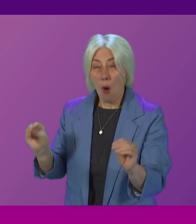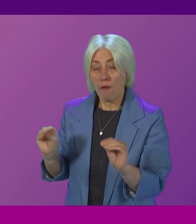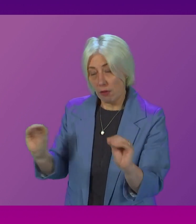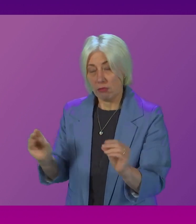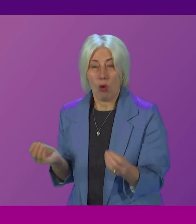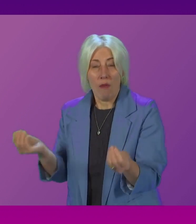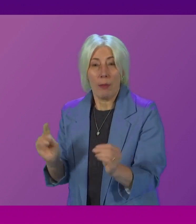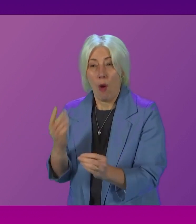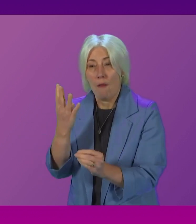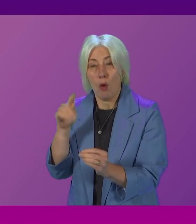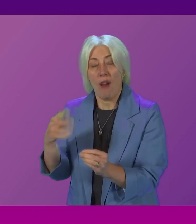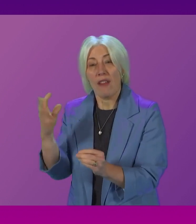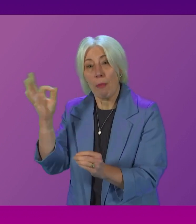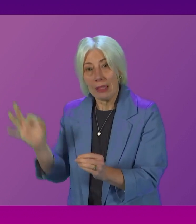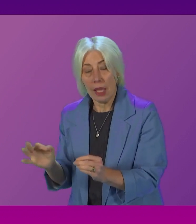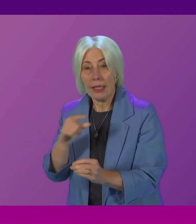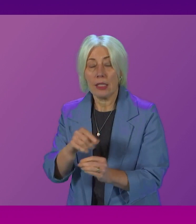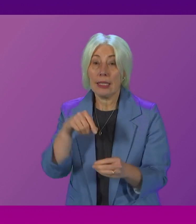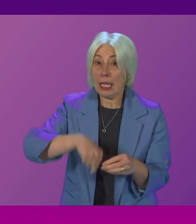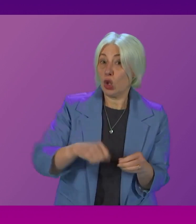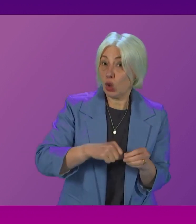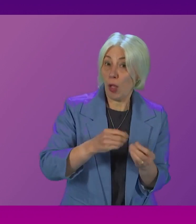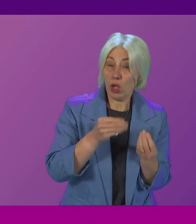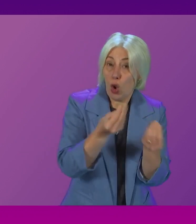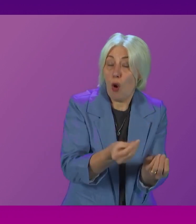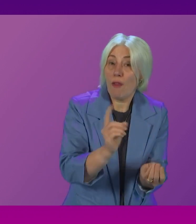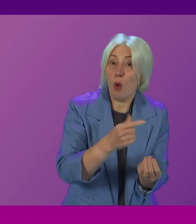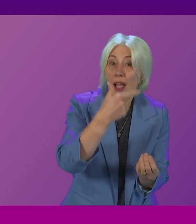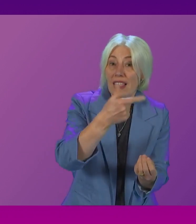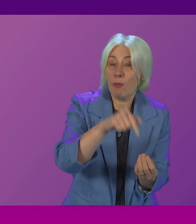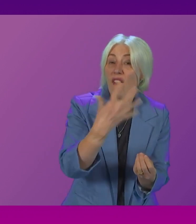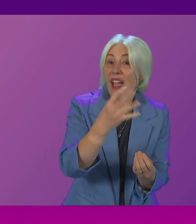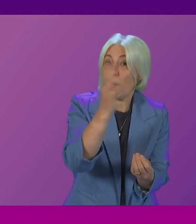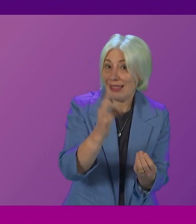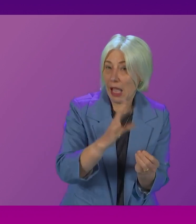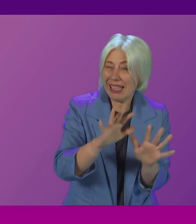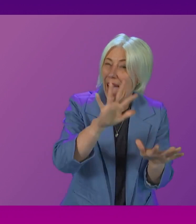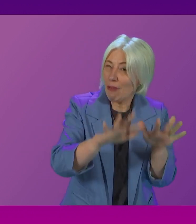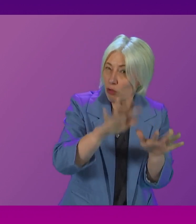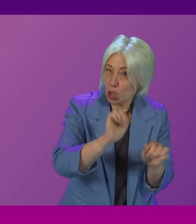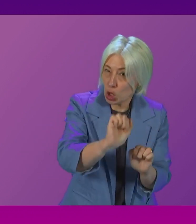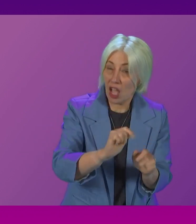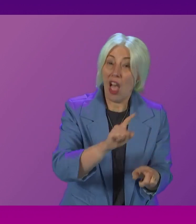in Scotland the offer is 7.5 per cent, on average. That is a sign of how deeply we